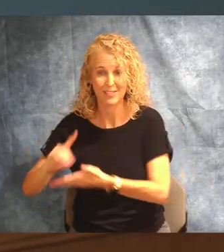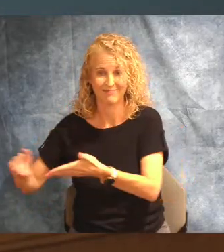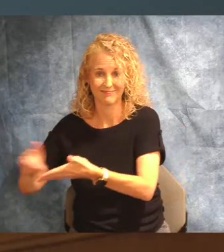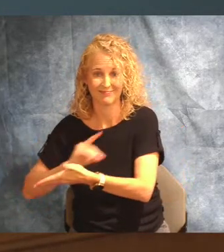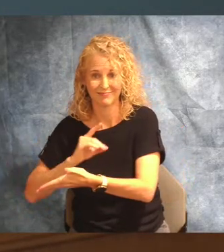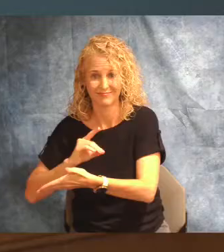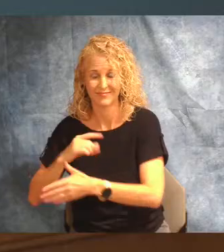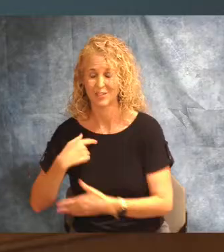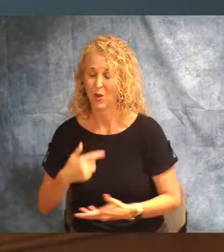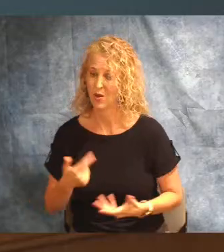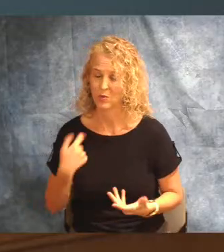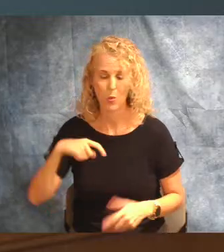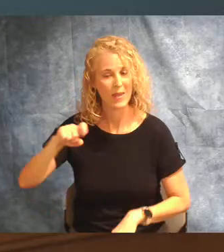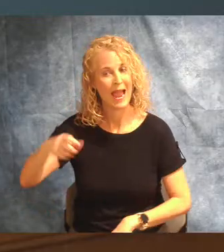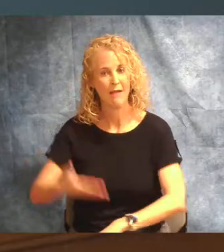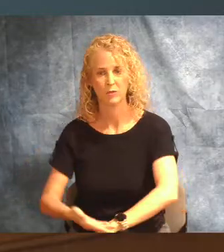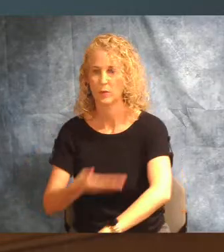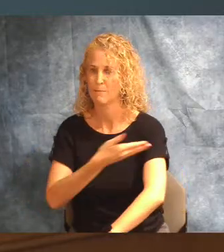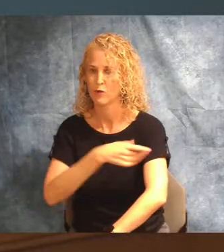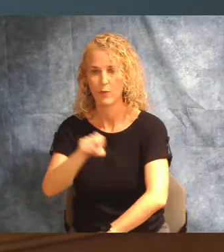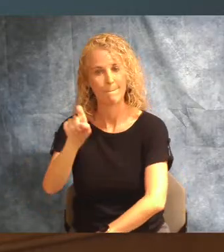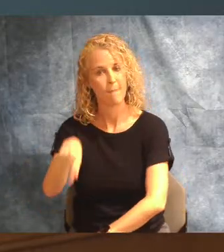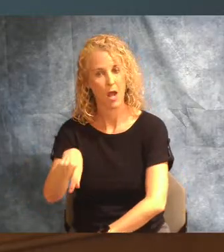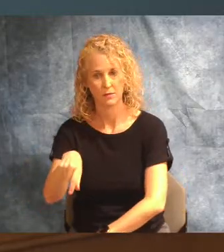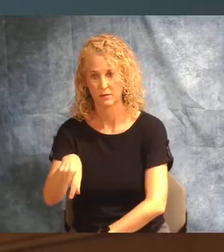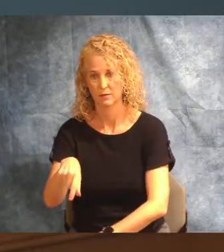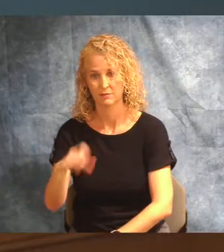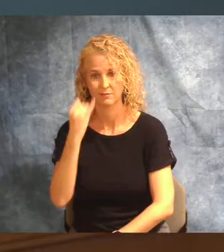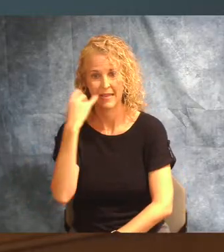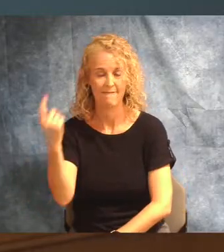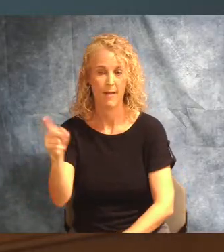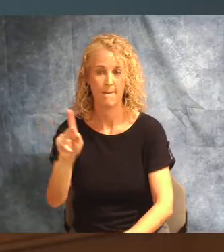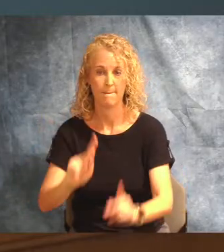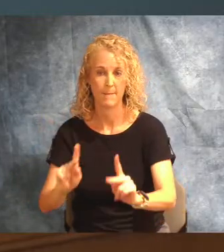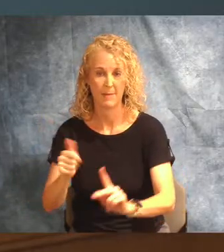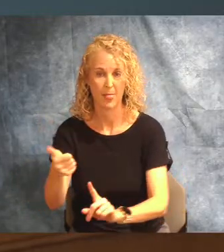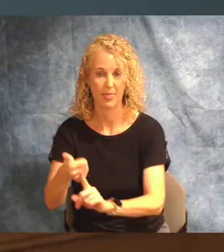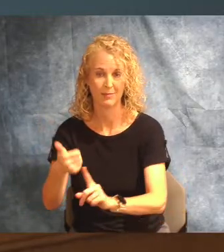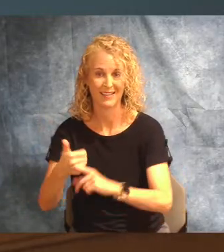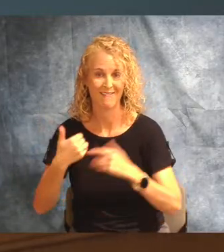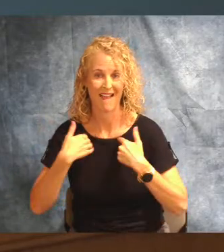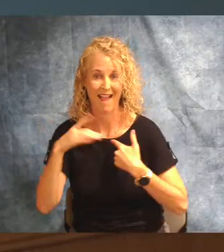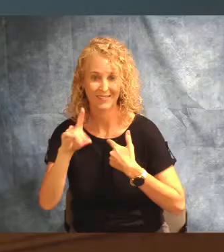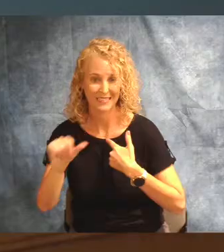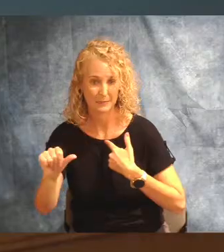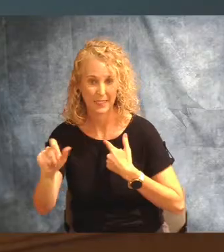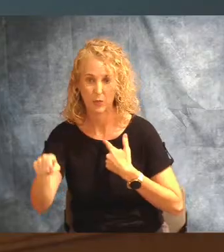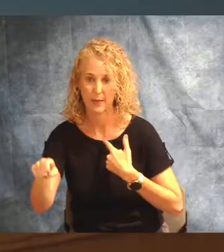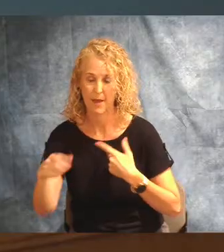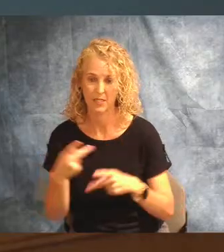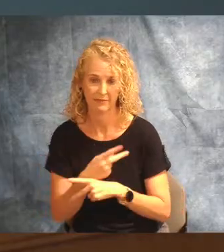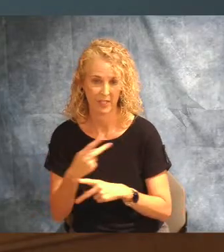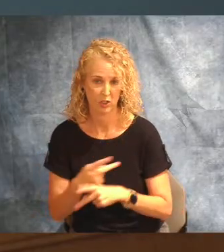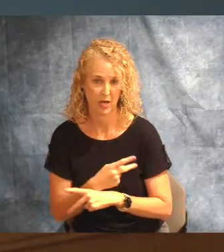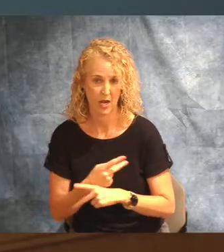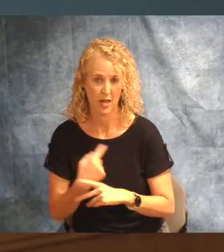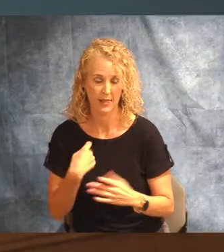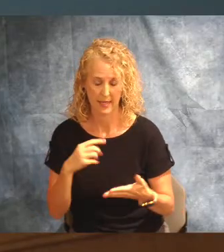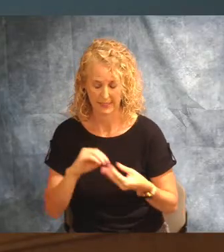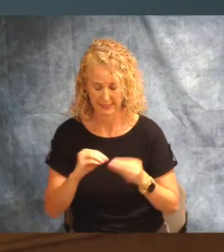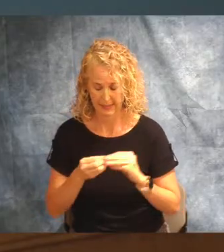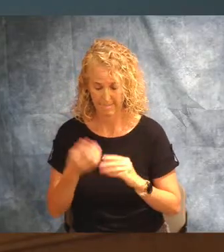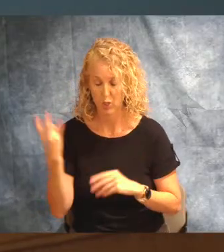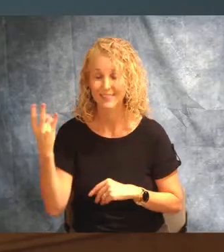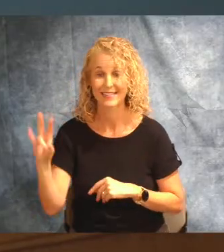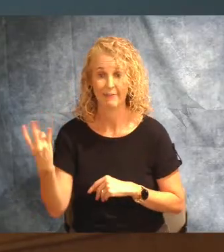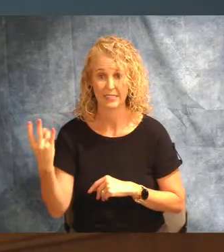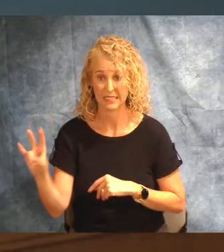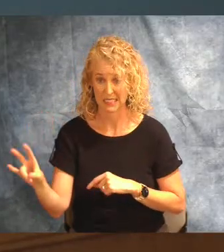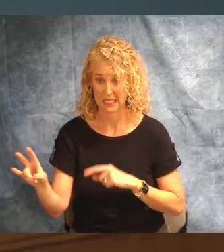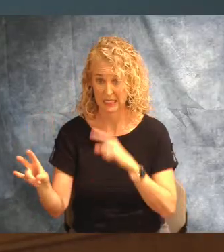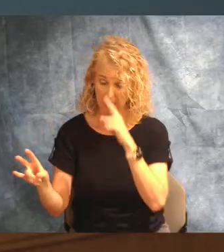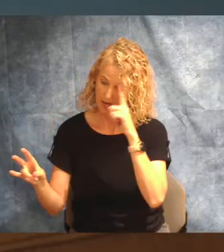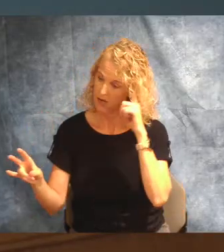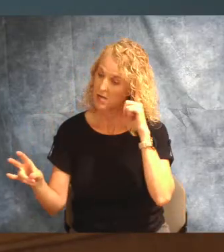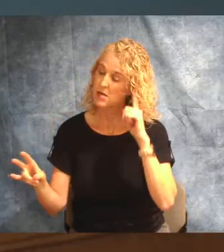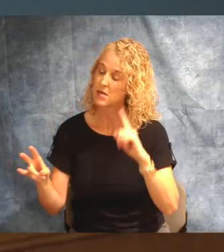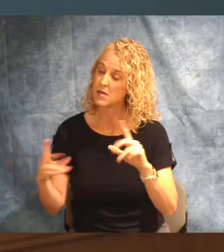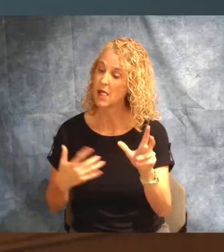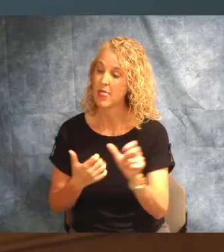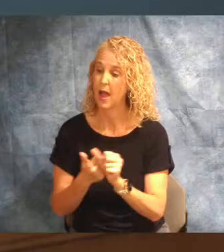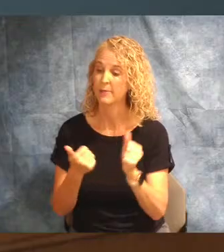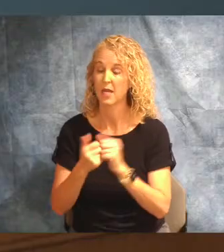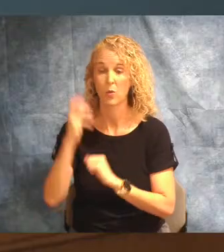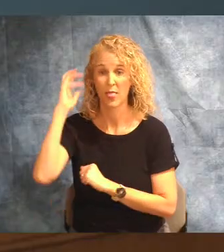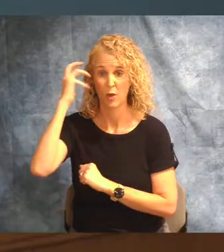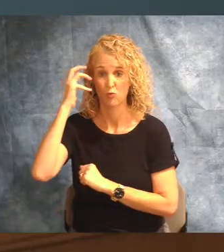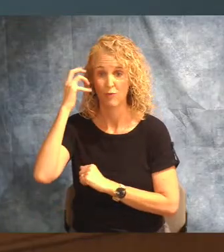and opportunities for those that are disabled. item 17, we the update on the radio system, Jeff,